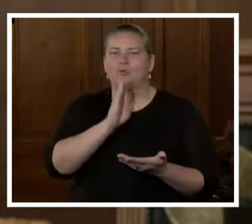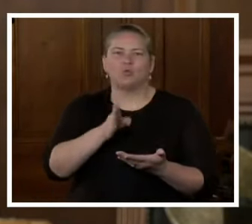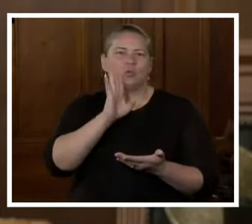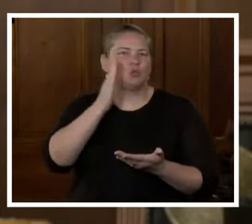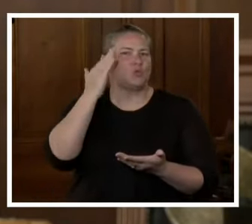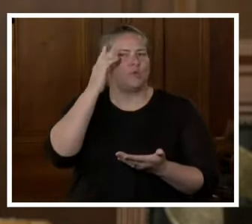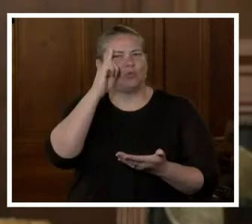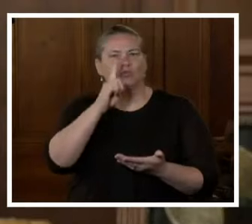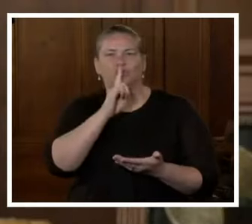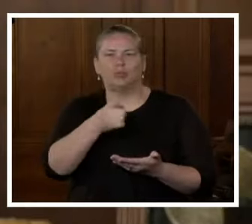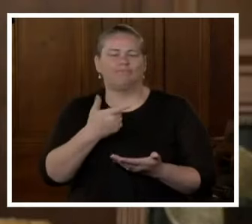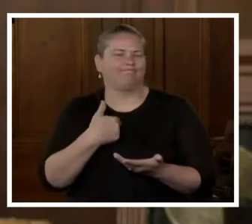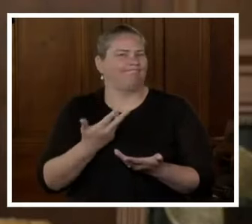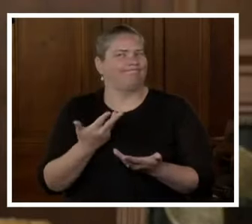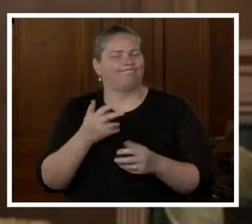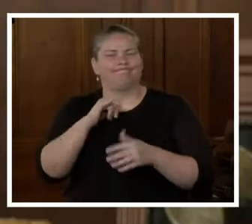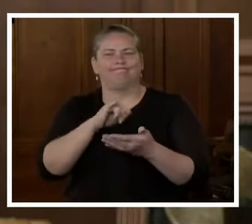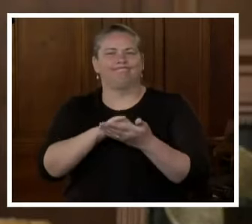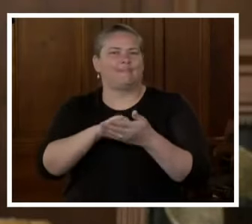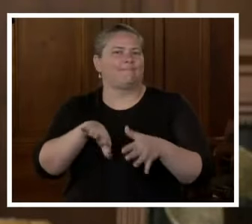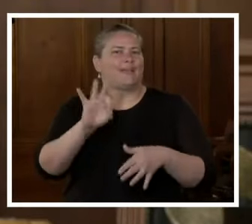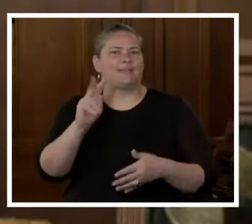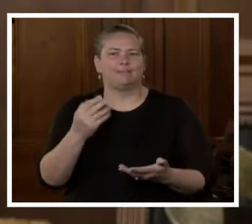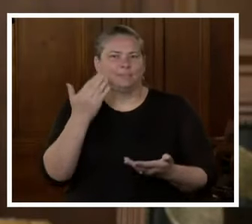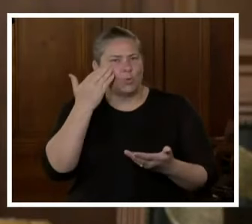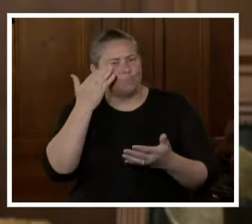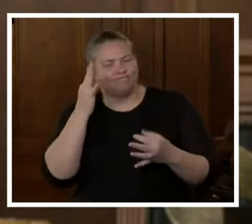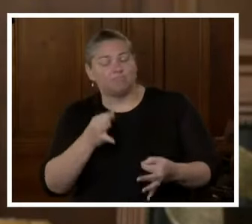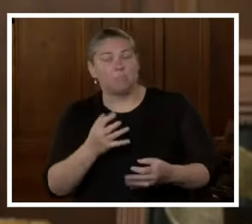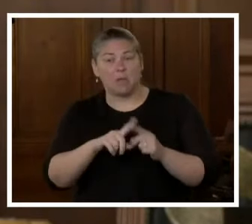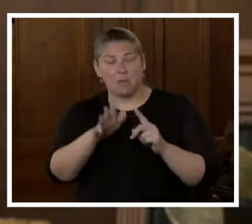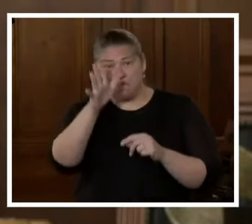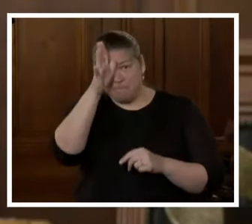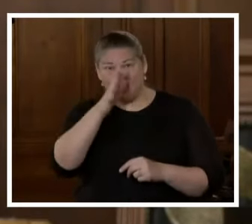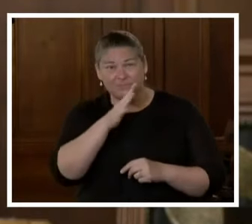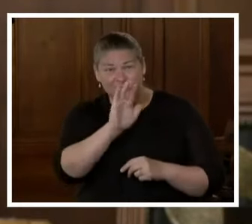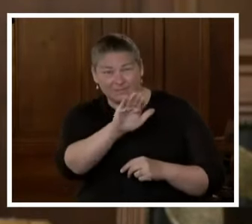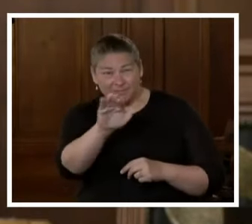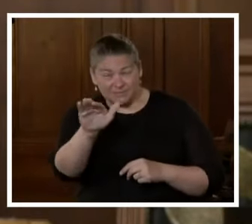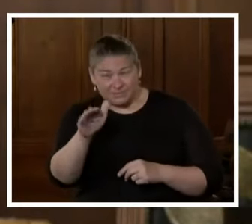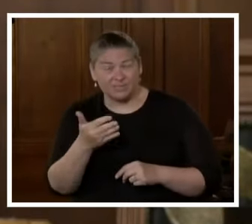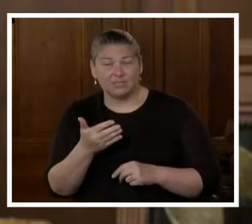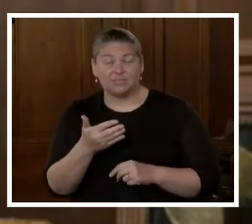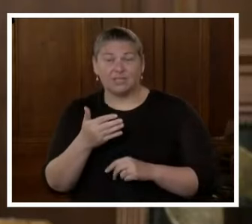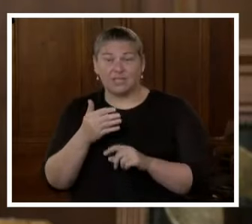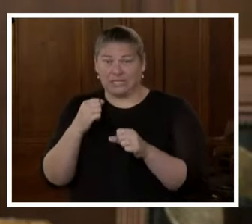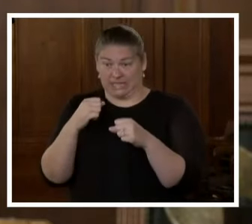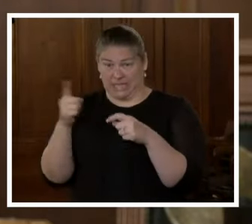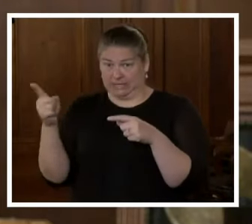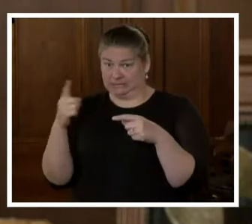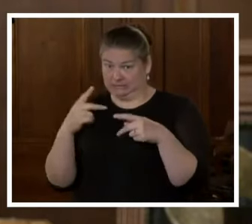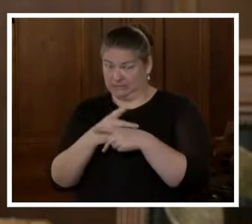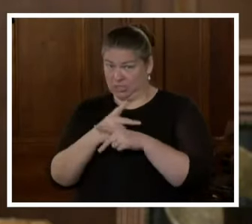SEE IT'S IMPORTANT THAT WE'RE ALL CAREFUL WITH THIS DISEASE. OTHER ONE ON MY CHAIR, THE